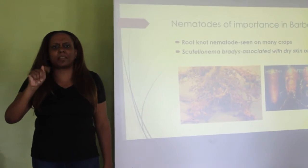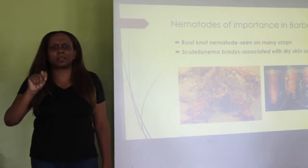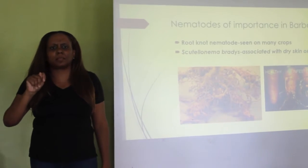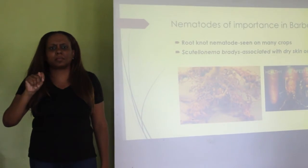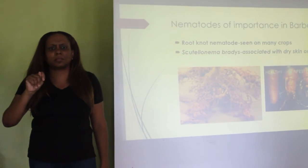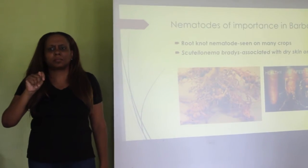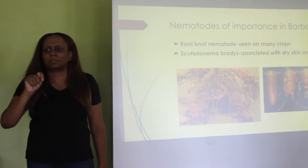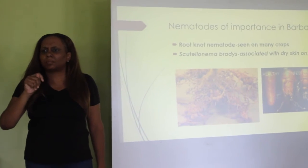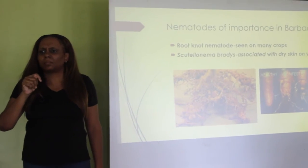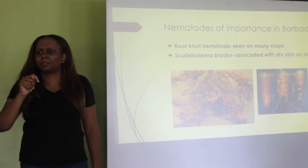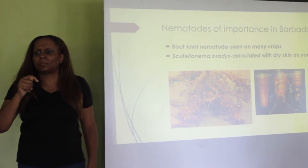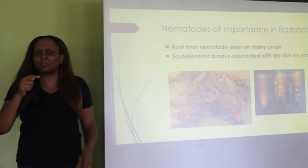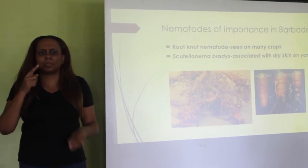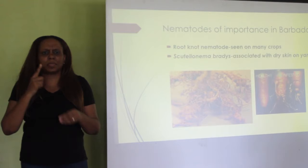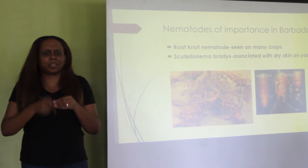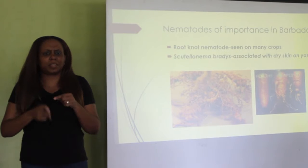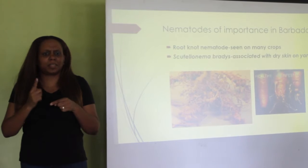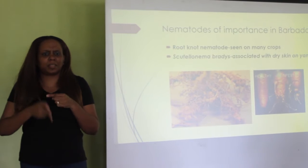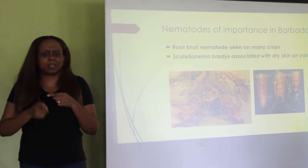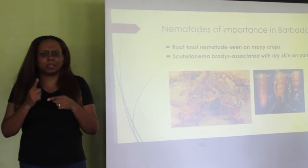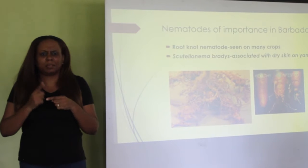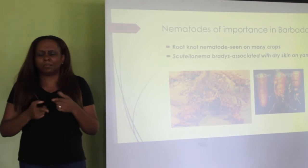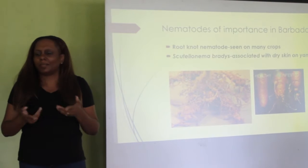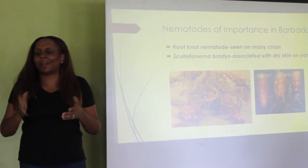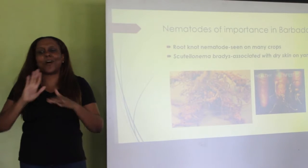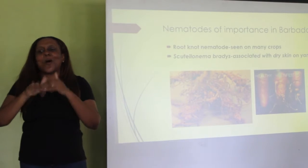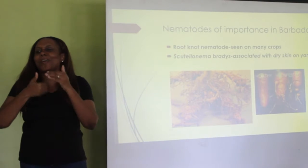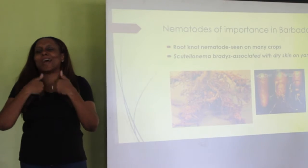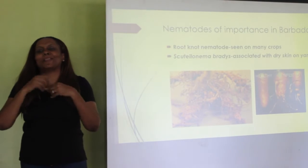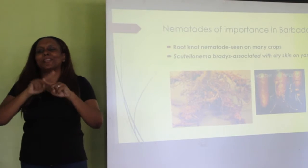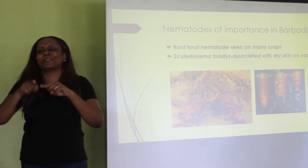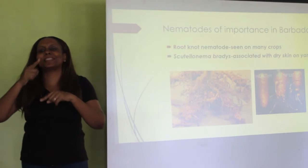little modules that are onto the root so you're having a problem has to be treated